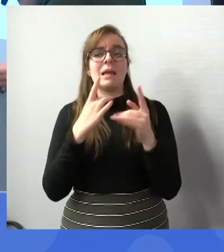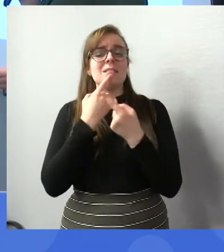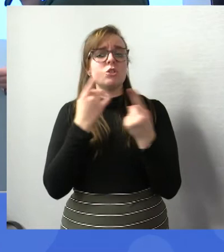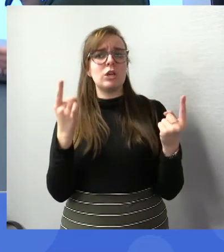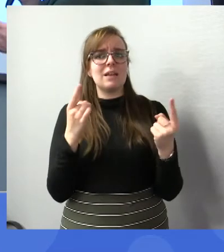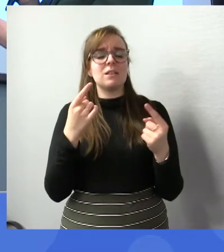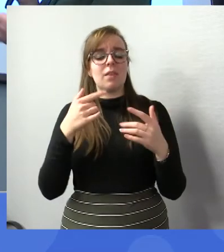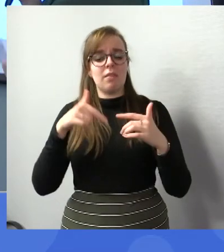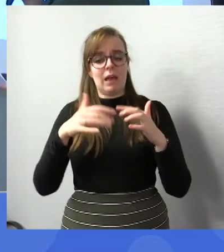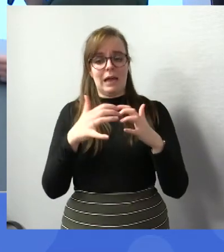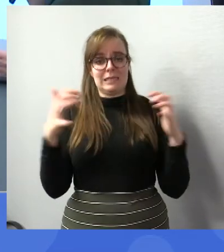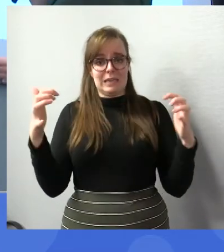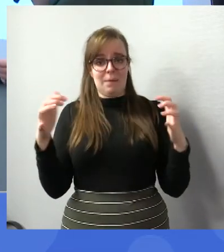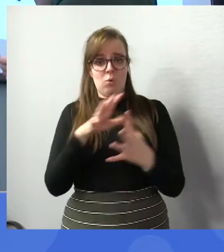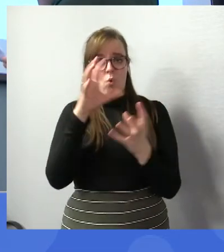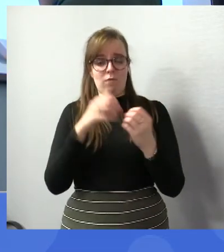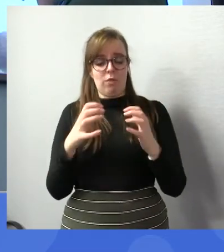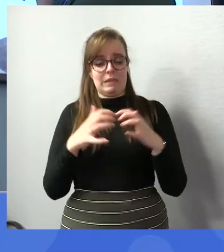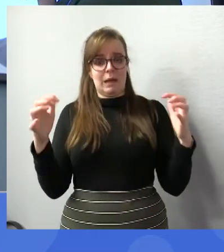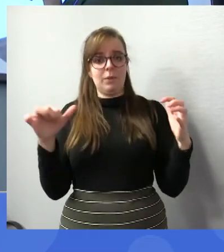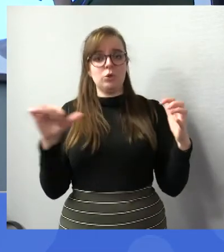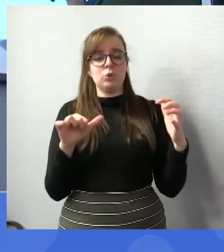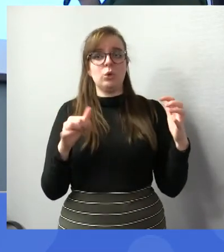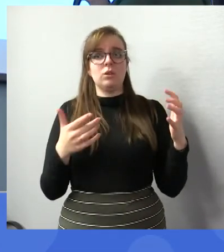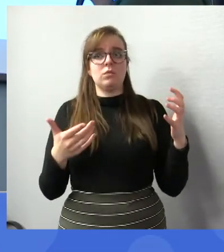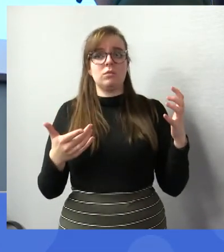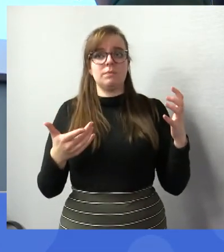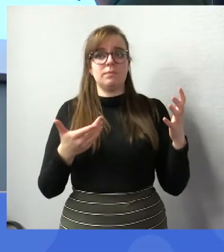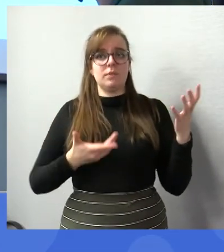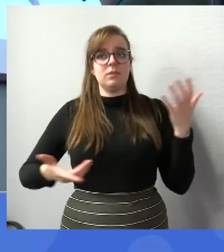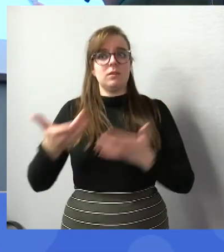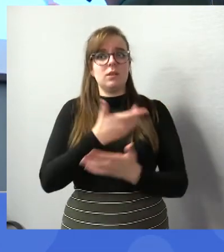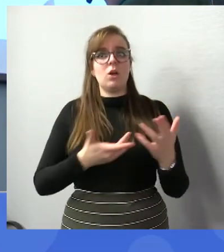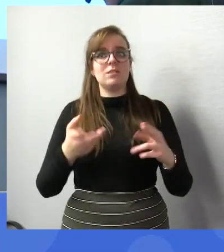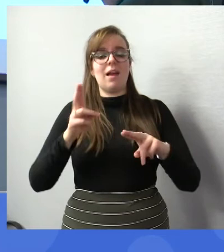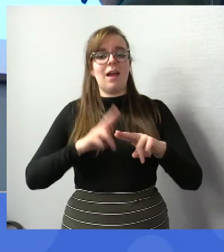assembly as a whole discusses if we should replace have housing for all